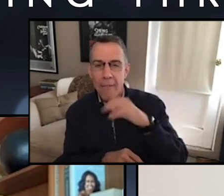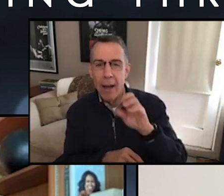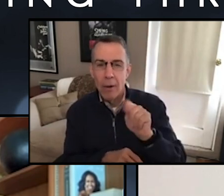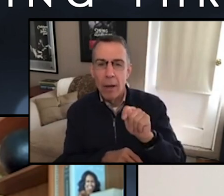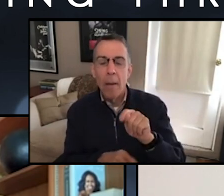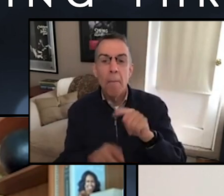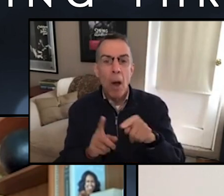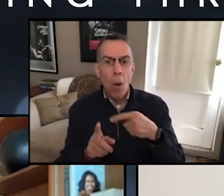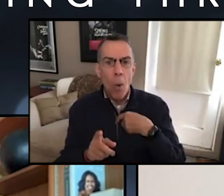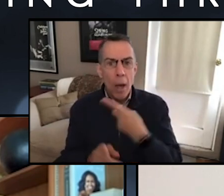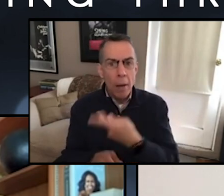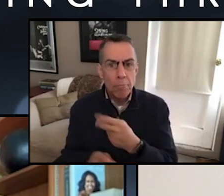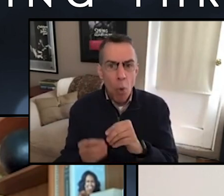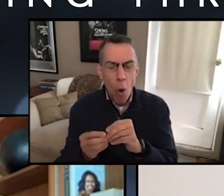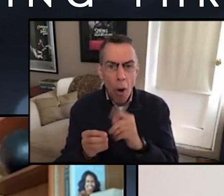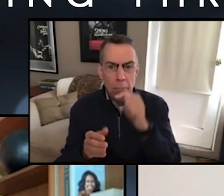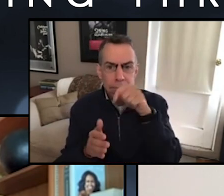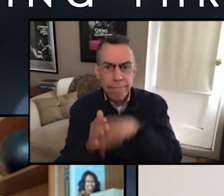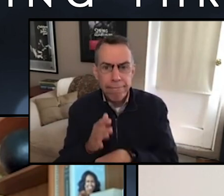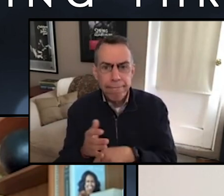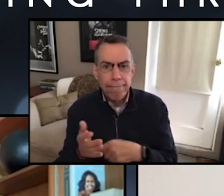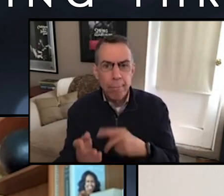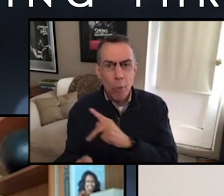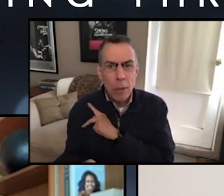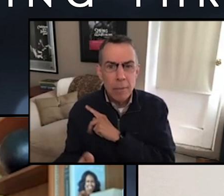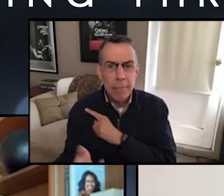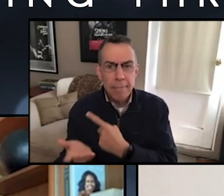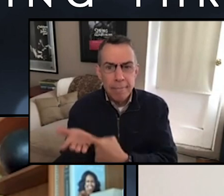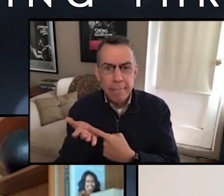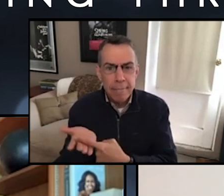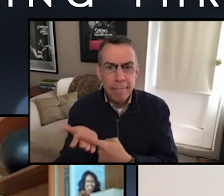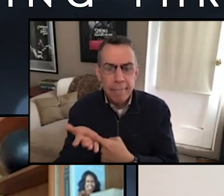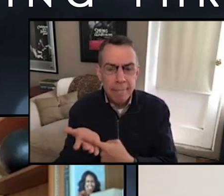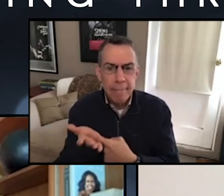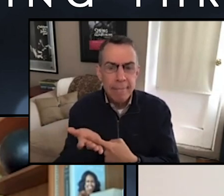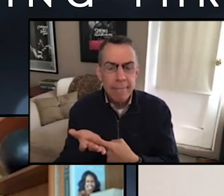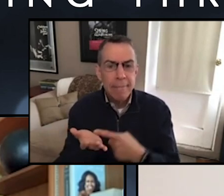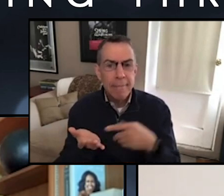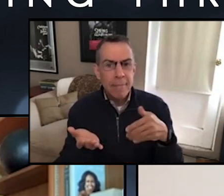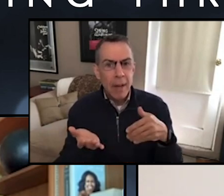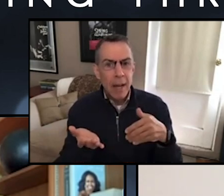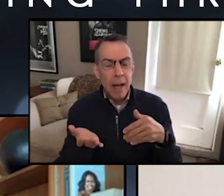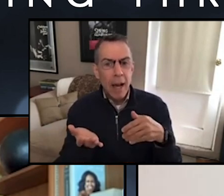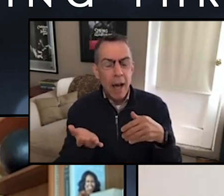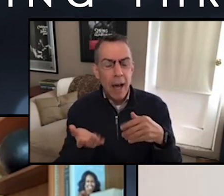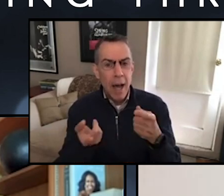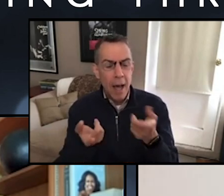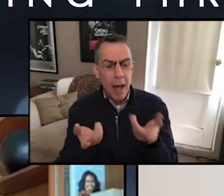personal conversation and it was one of those occurrences where I just knew as